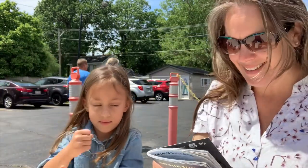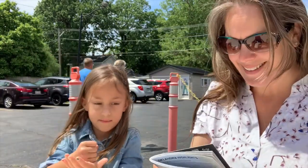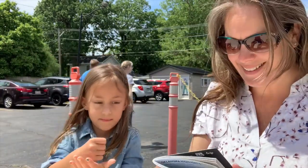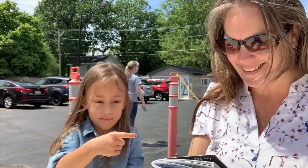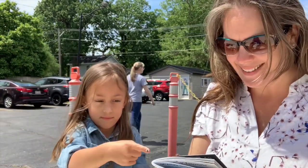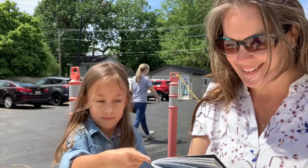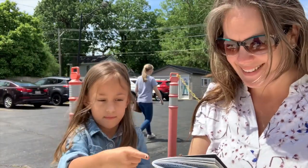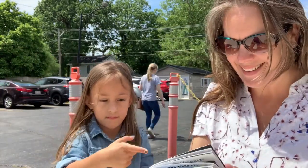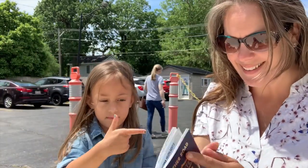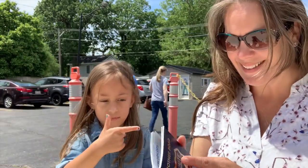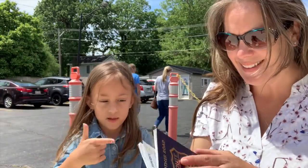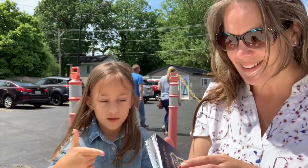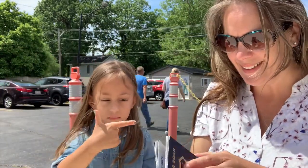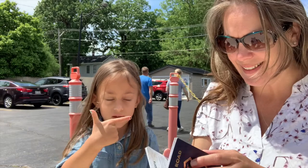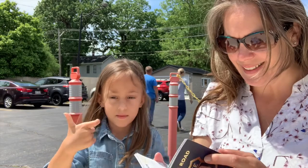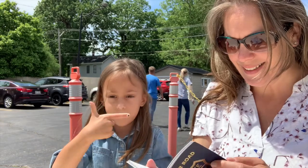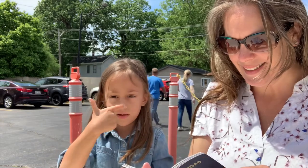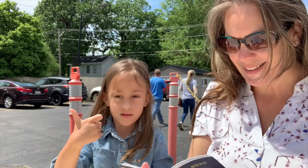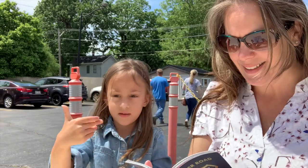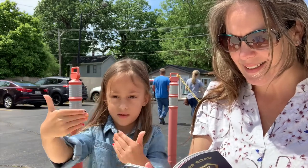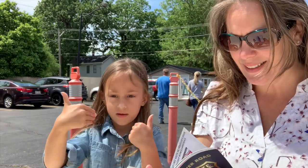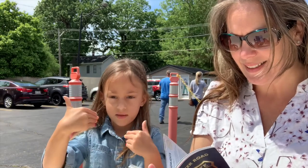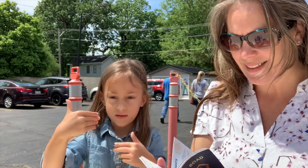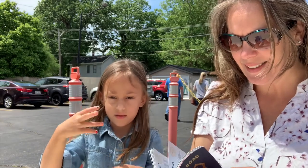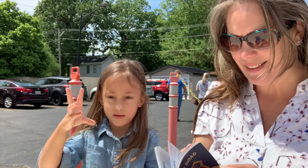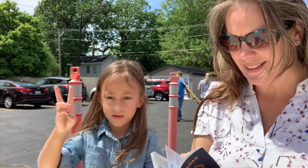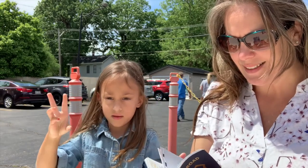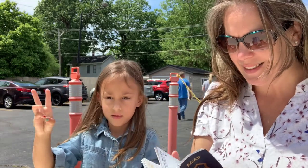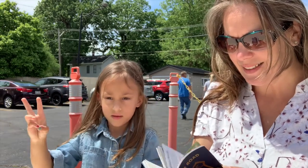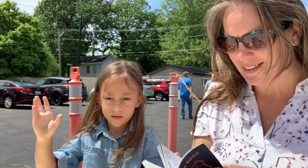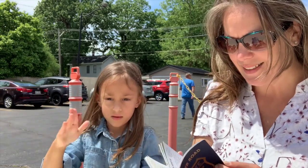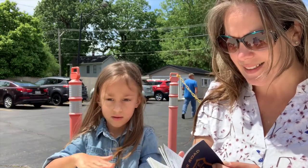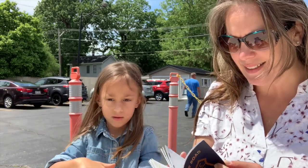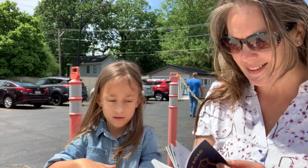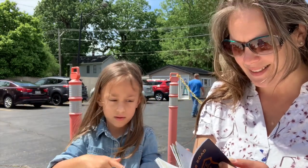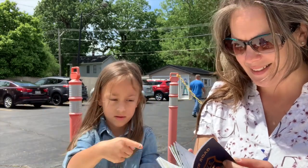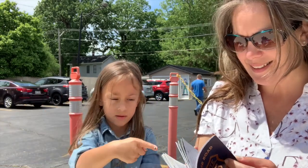Yes that's a passport that has 66 on it.